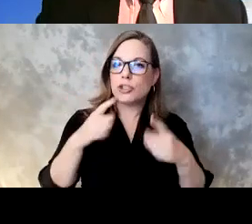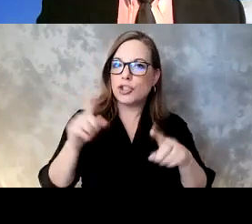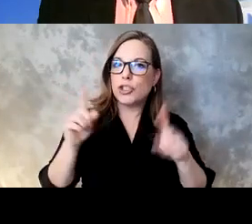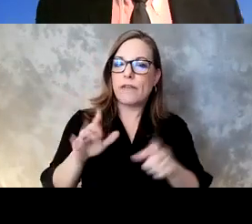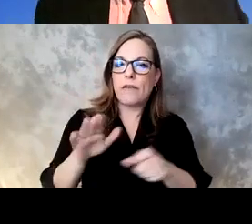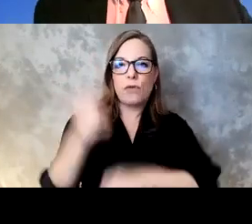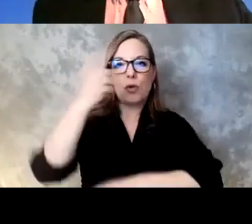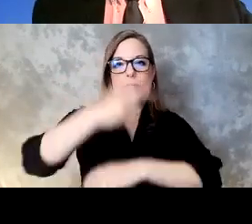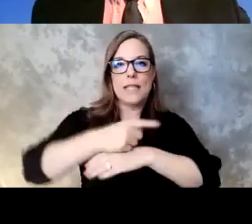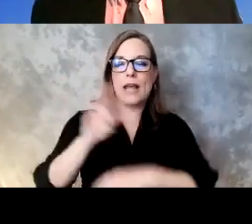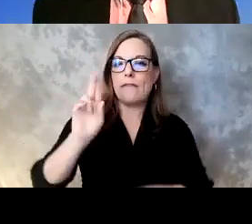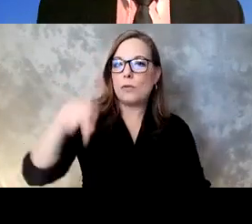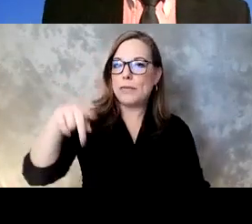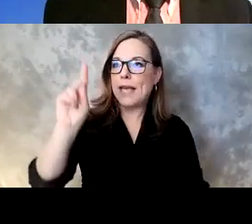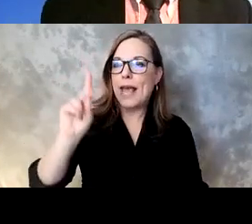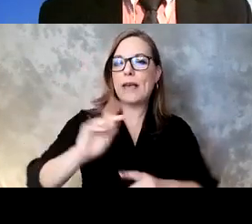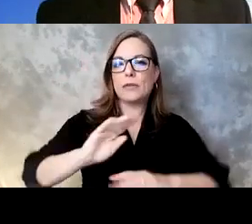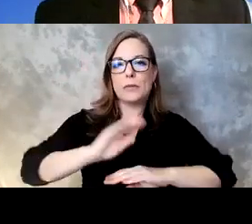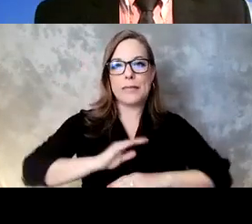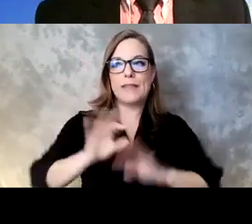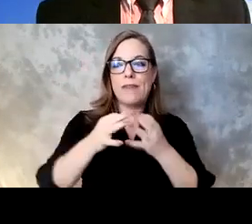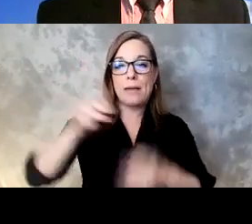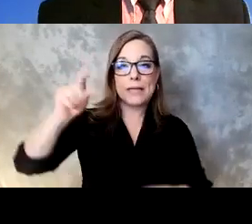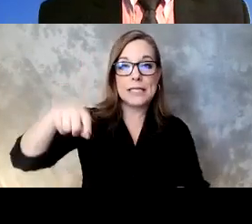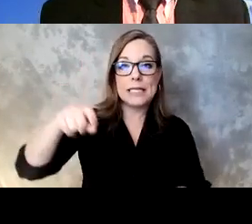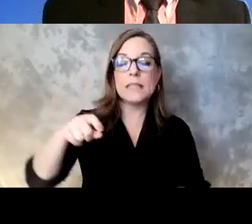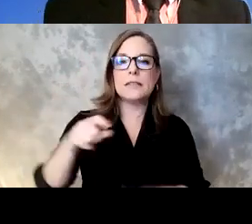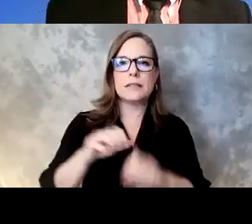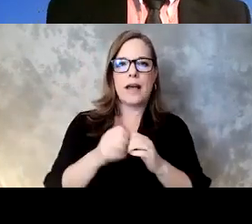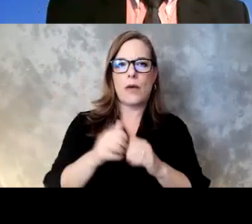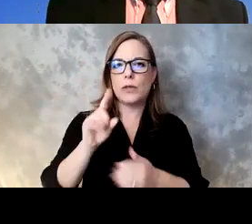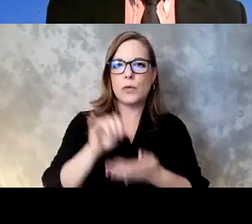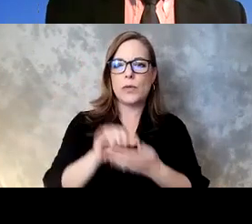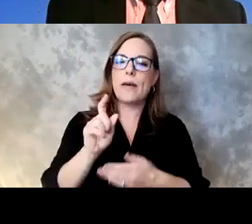that meets the needs of families it's important to understand the definitions of part-day